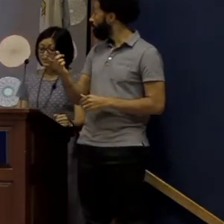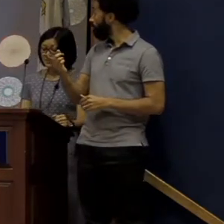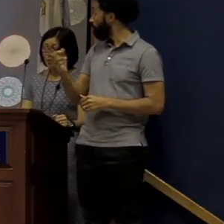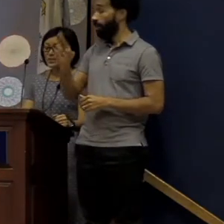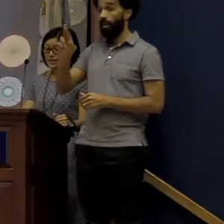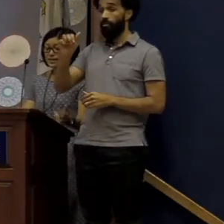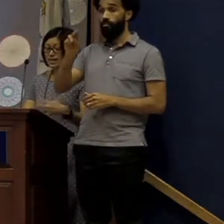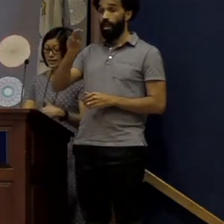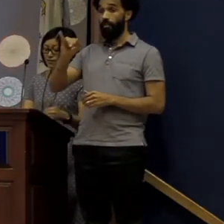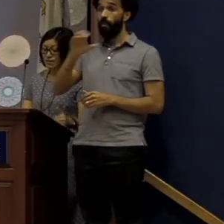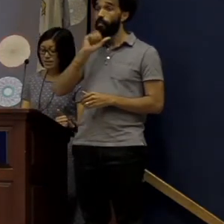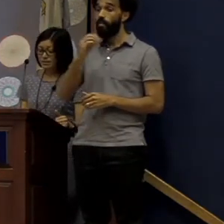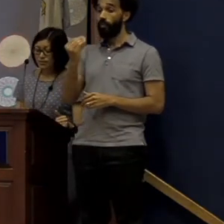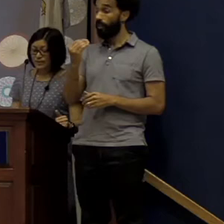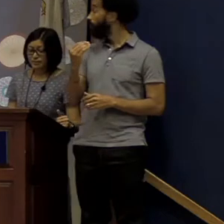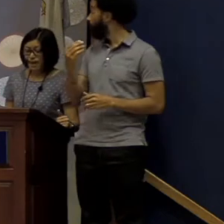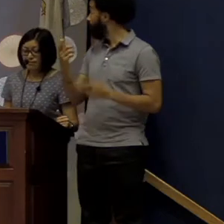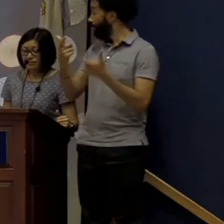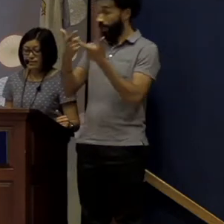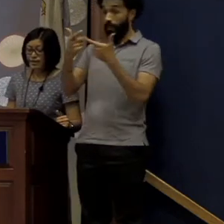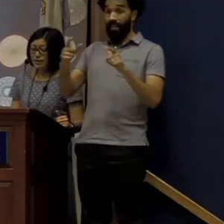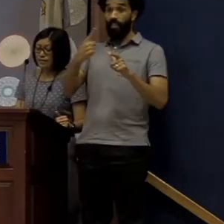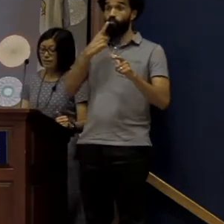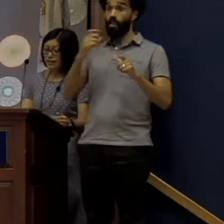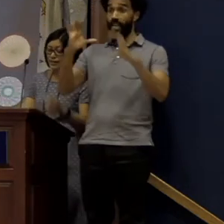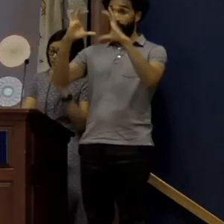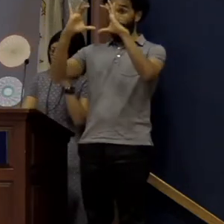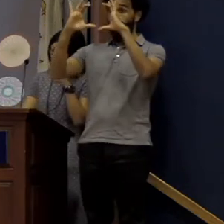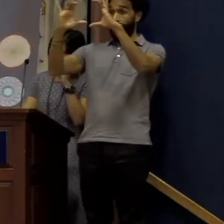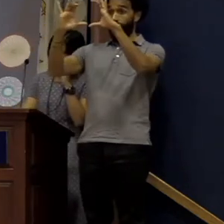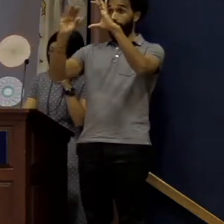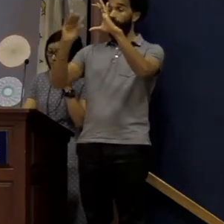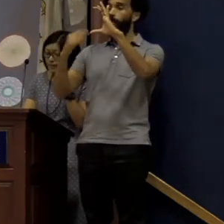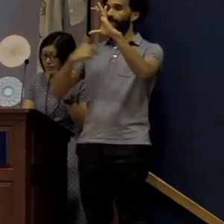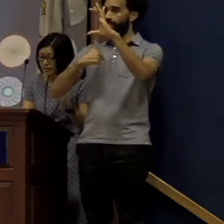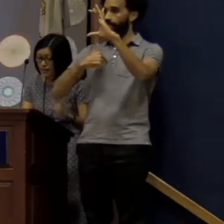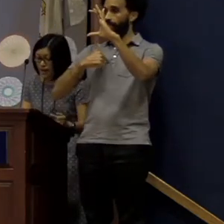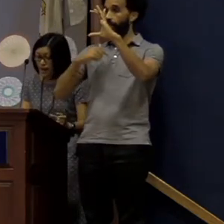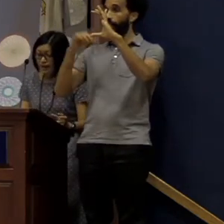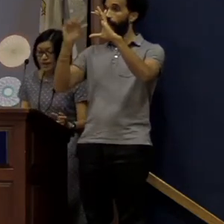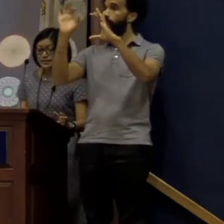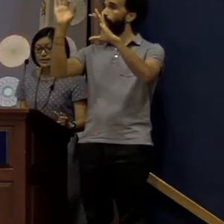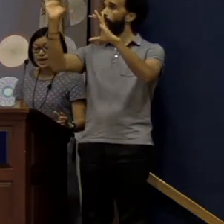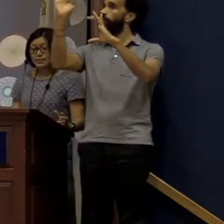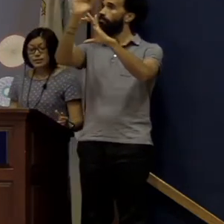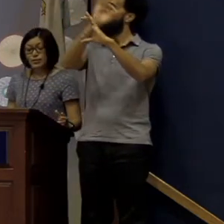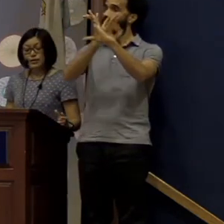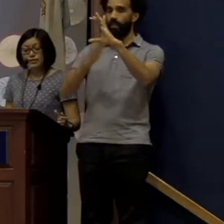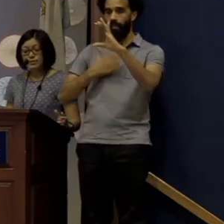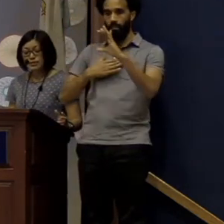Me is on me the ones around it are my family and close as friends the others are coming to join our community